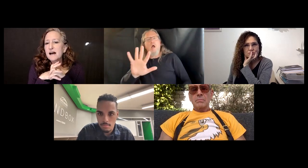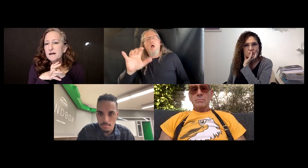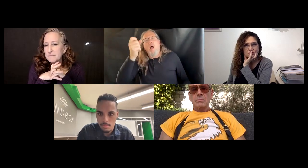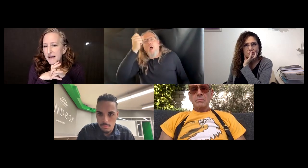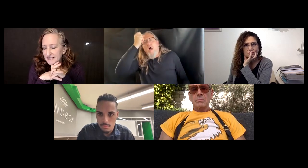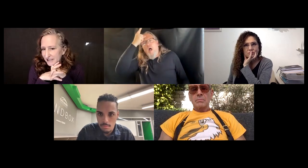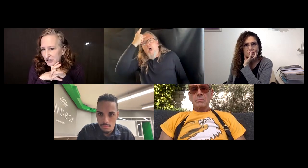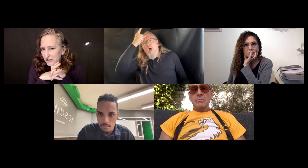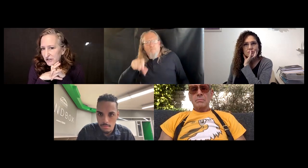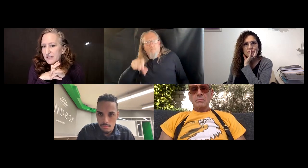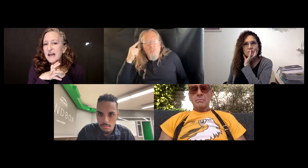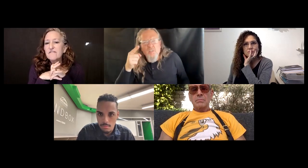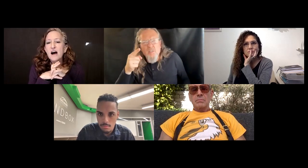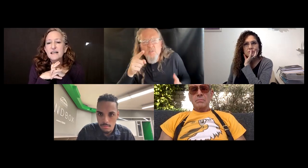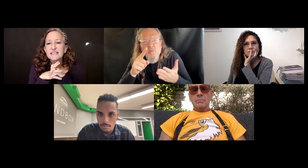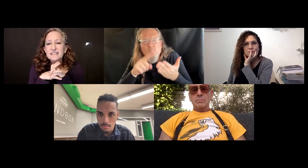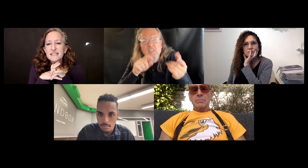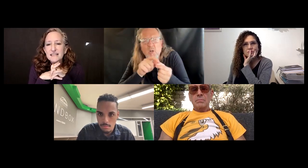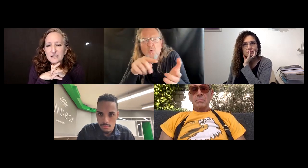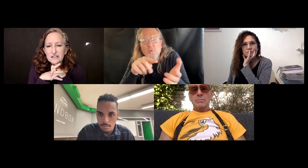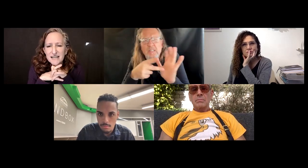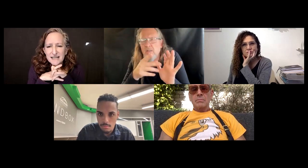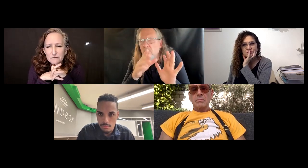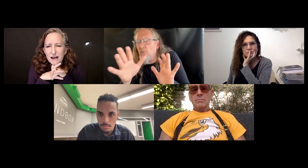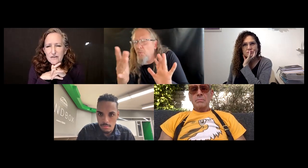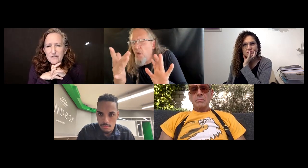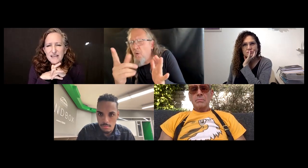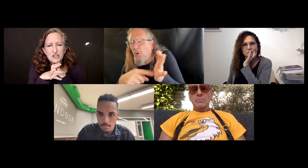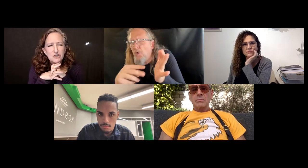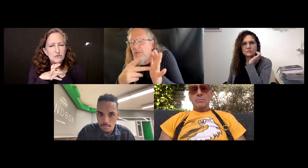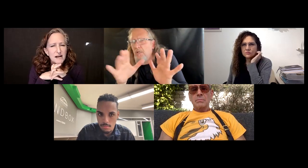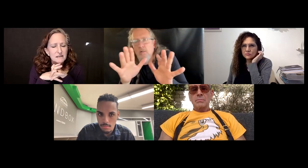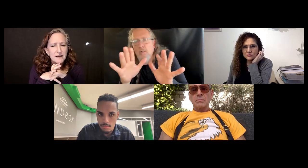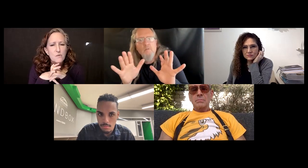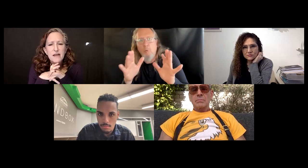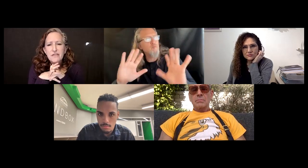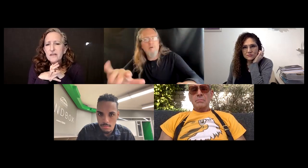So the deaf audience can understand rather than struggling with the linear sign language that hearing interpreters may provide.